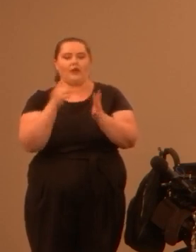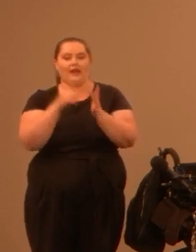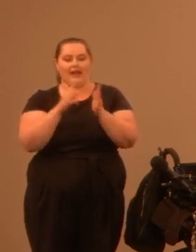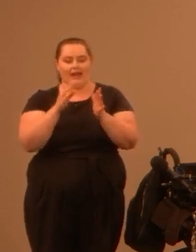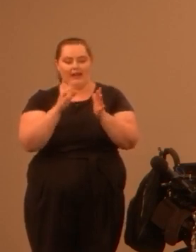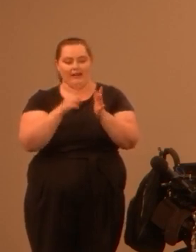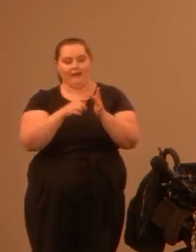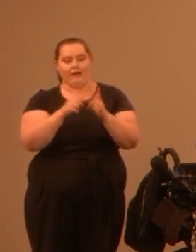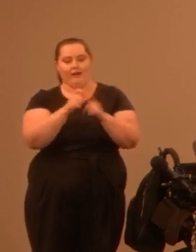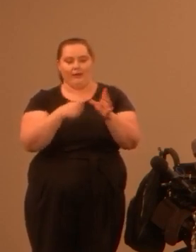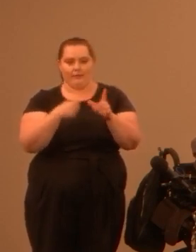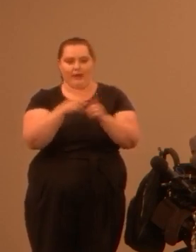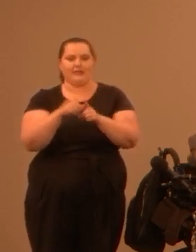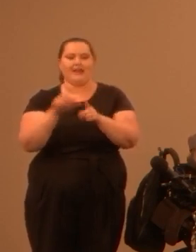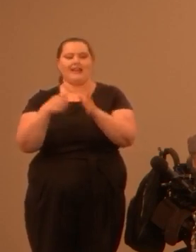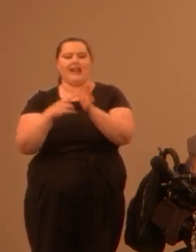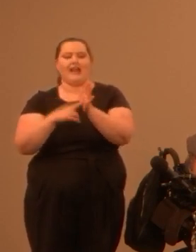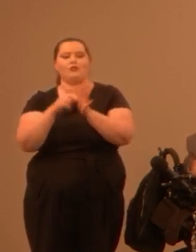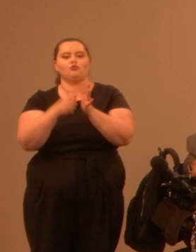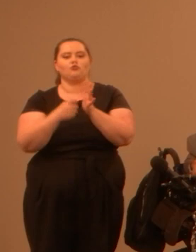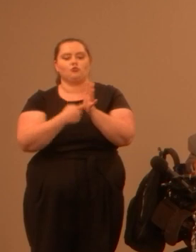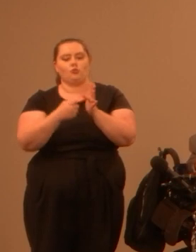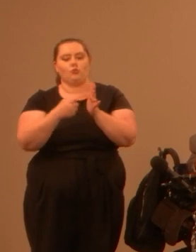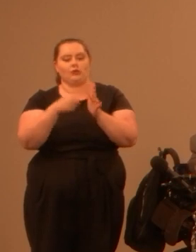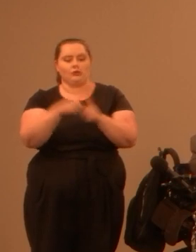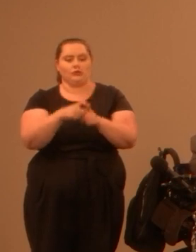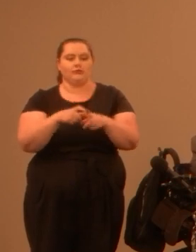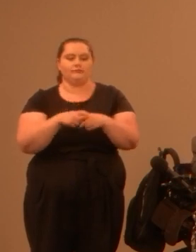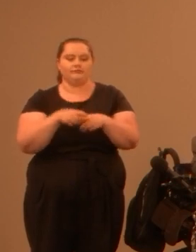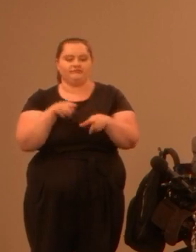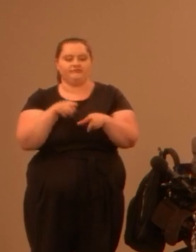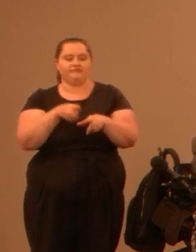empowers users who are blind or low vision to independently enjoy